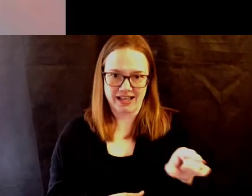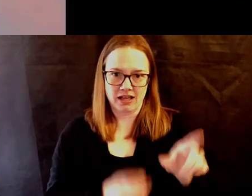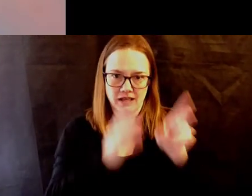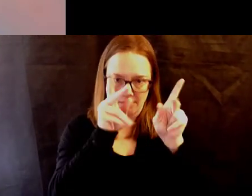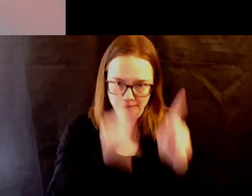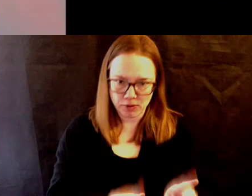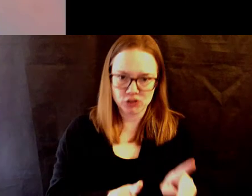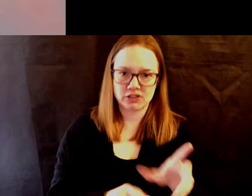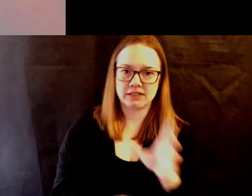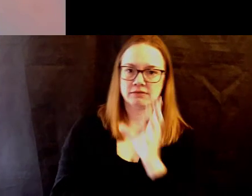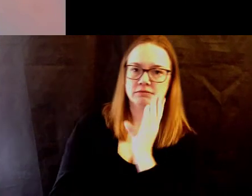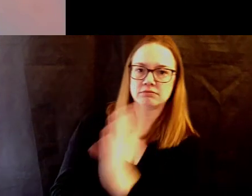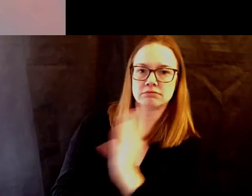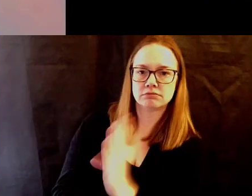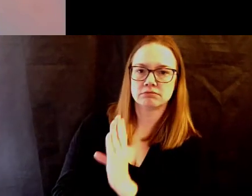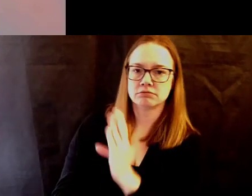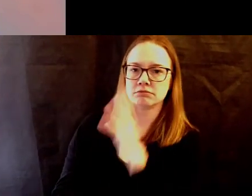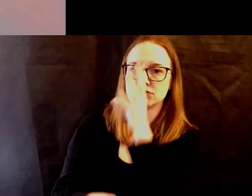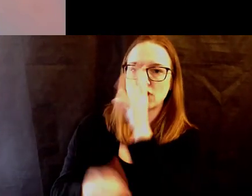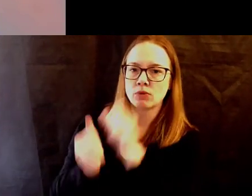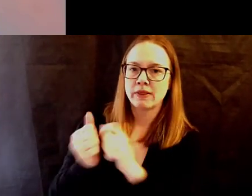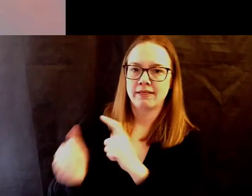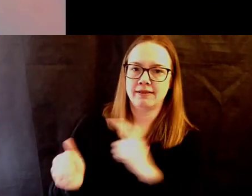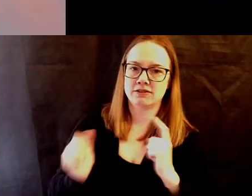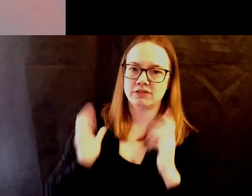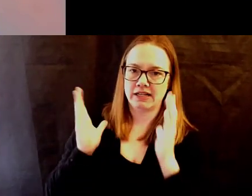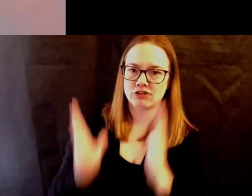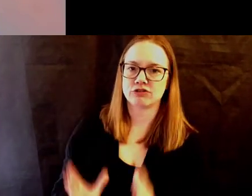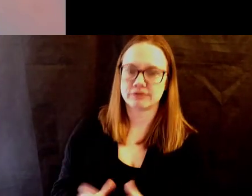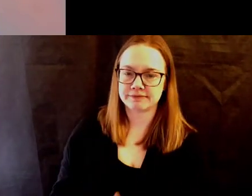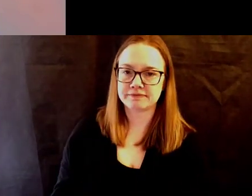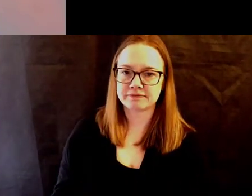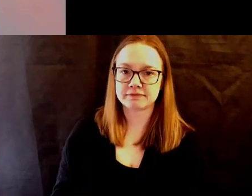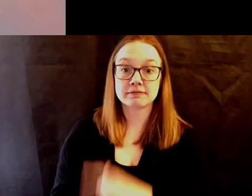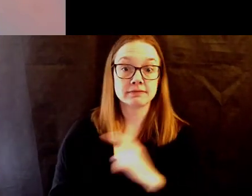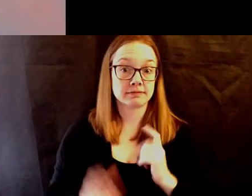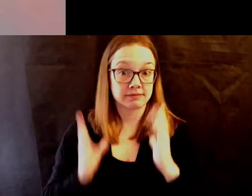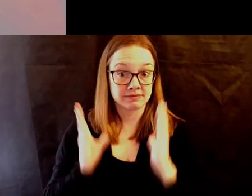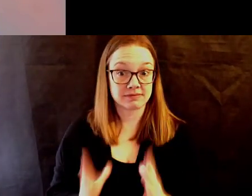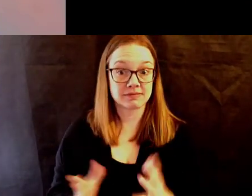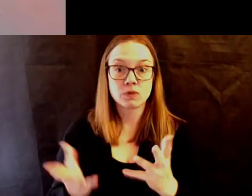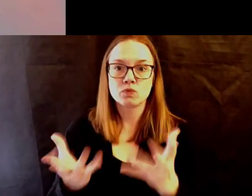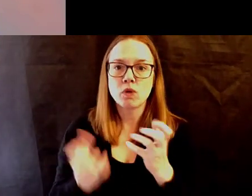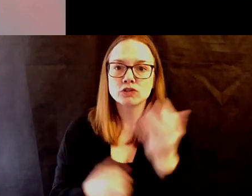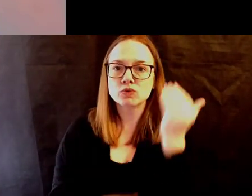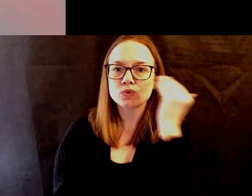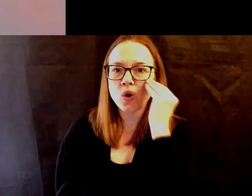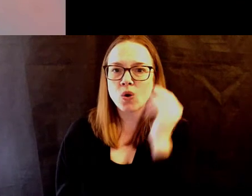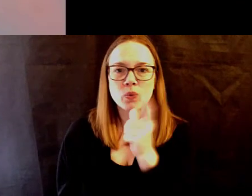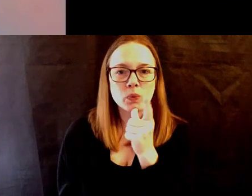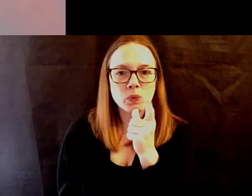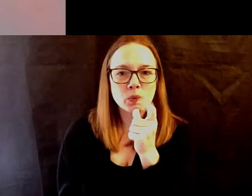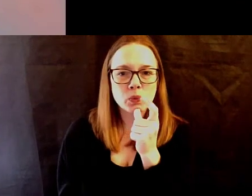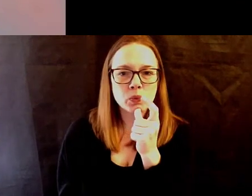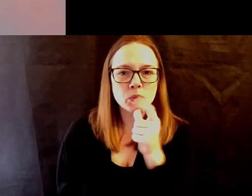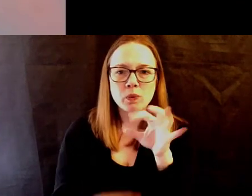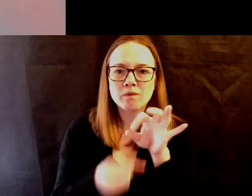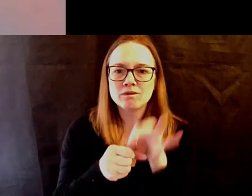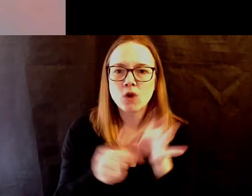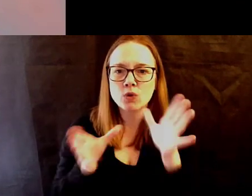Because legislators really want to know who their voters are, and they want to know